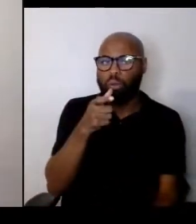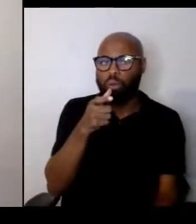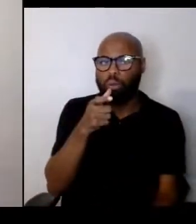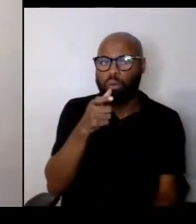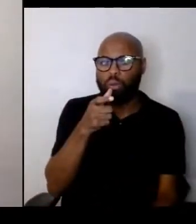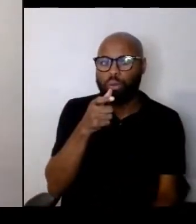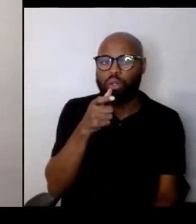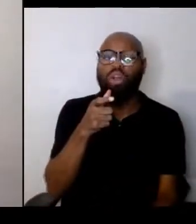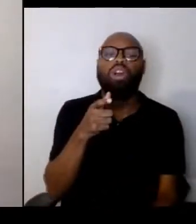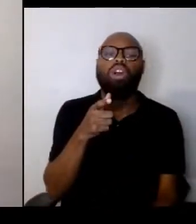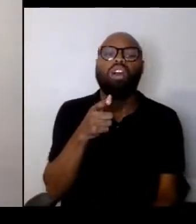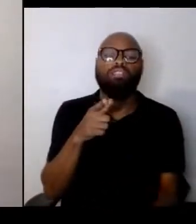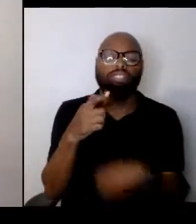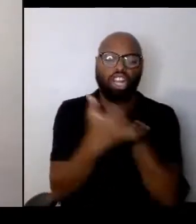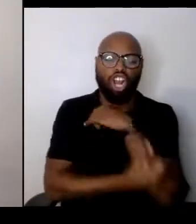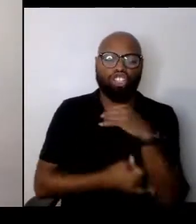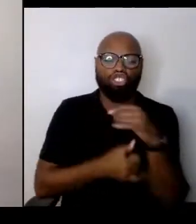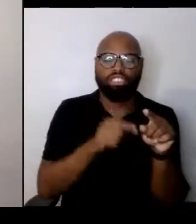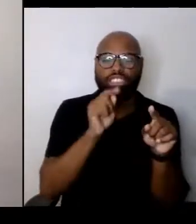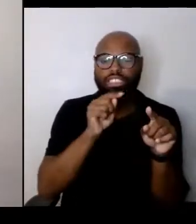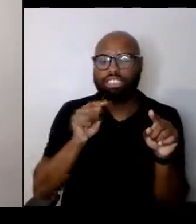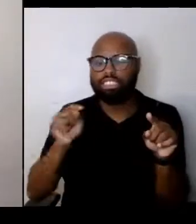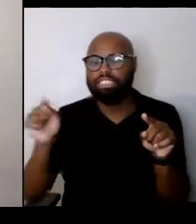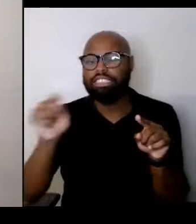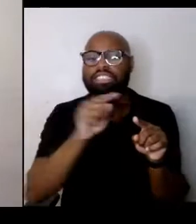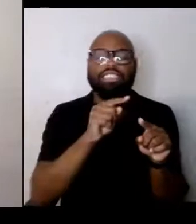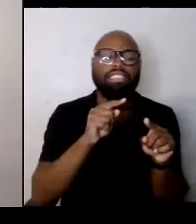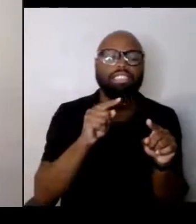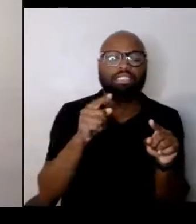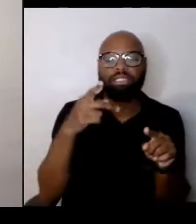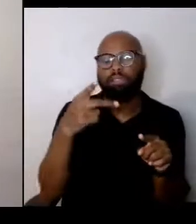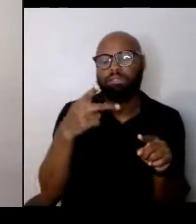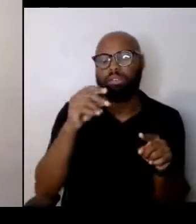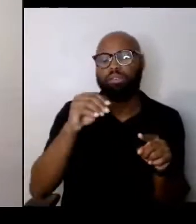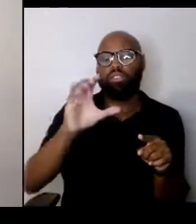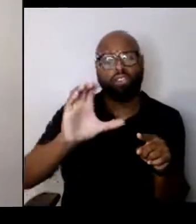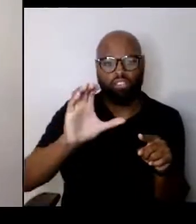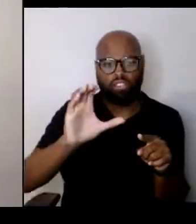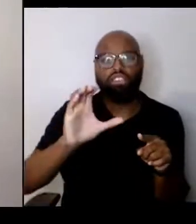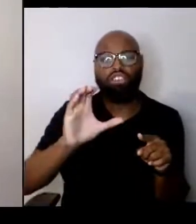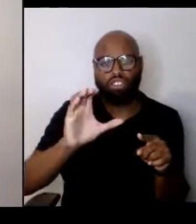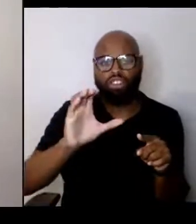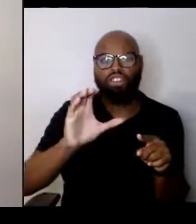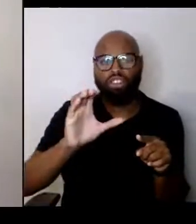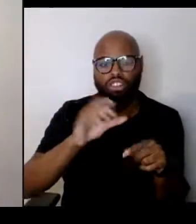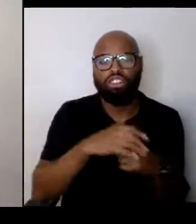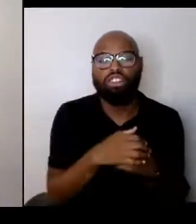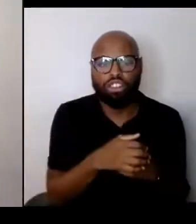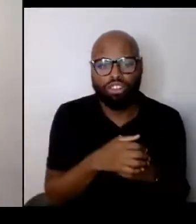of, you know people of color. And I think that they know subconsciously